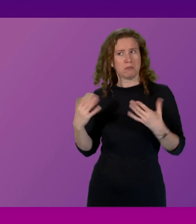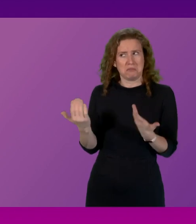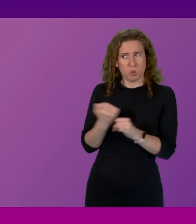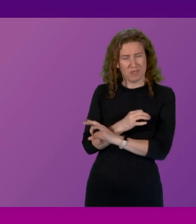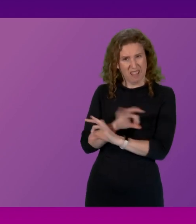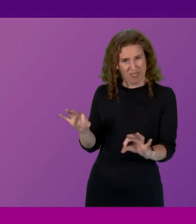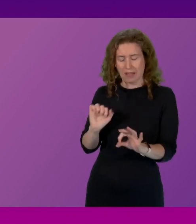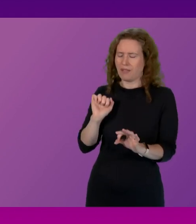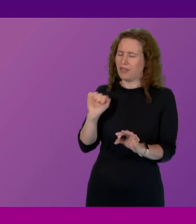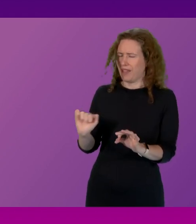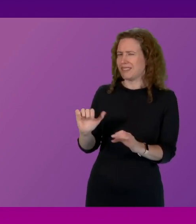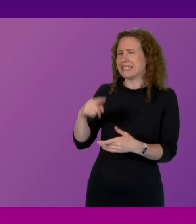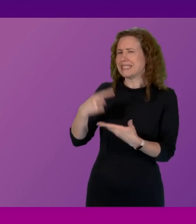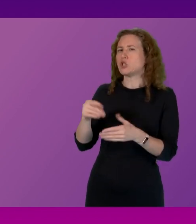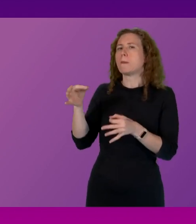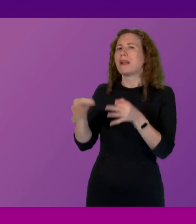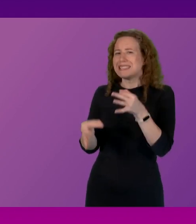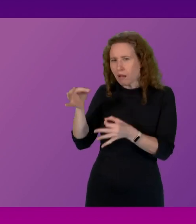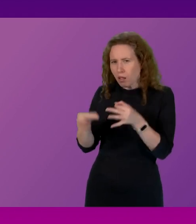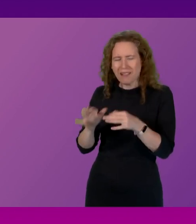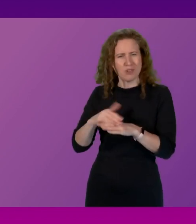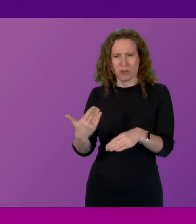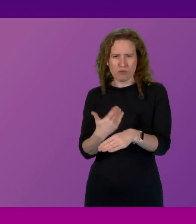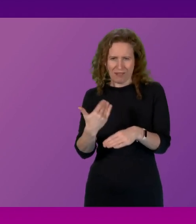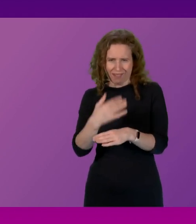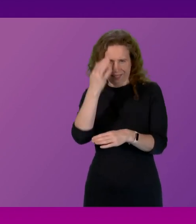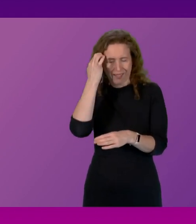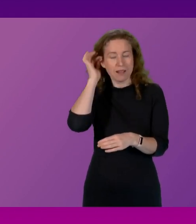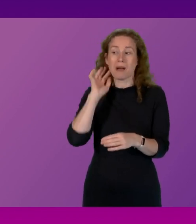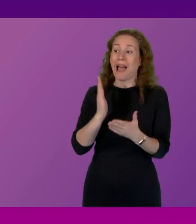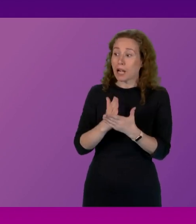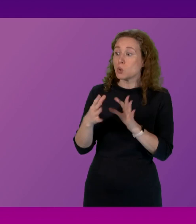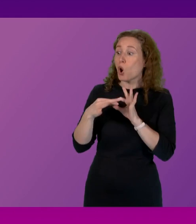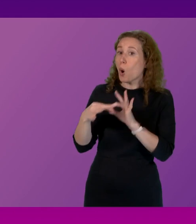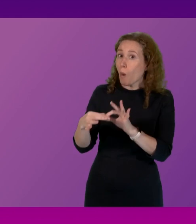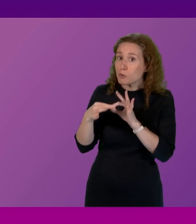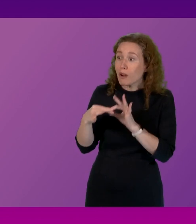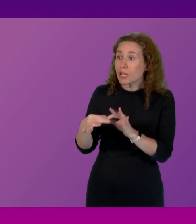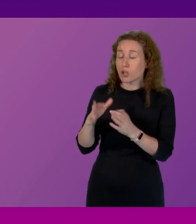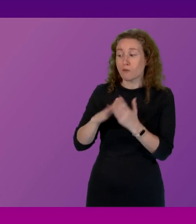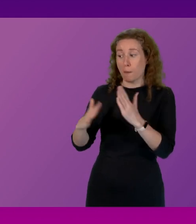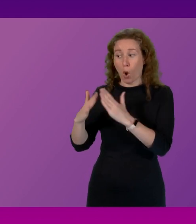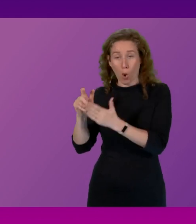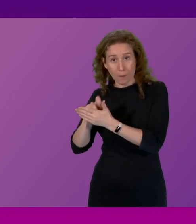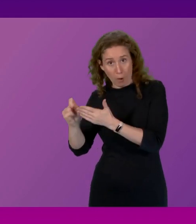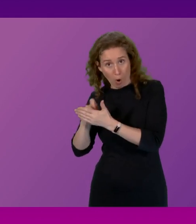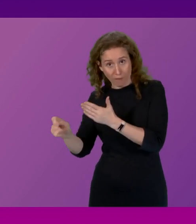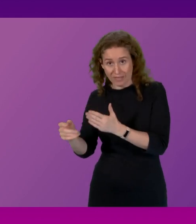political rather than pragmatic, and that true co-operation from the Home Office would